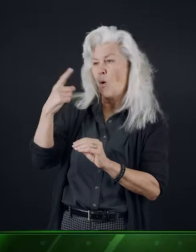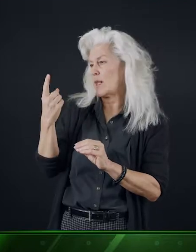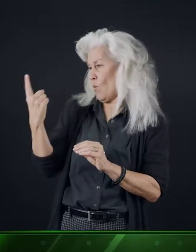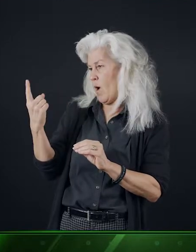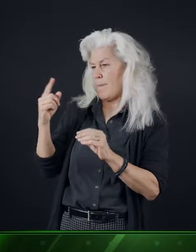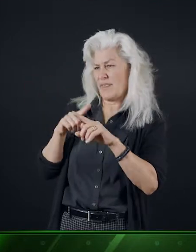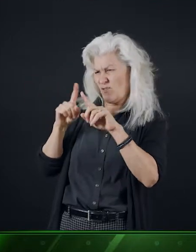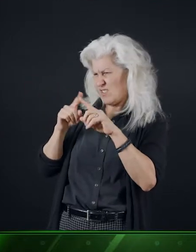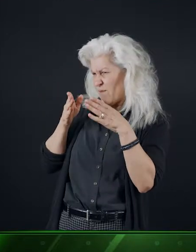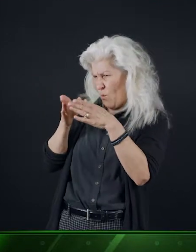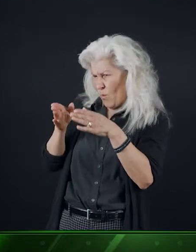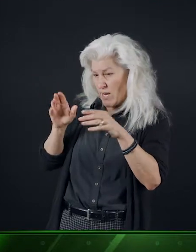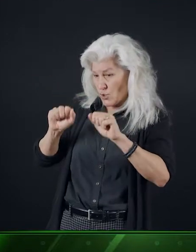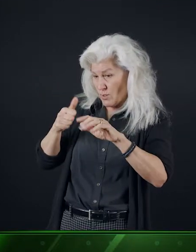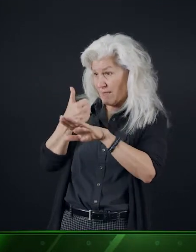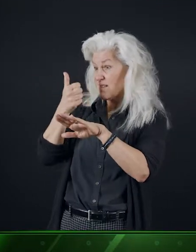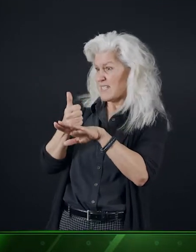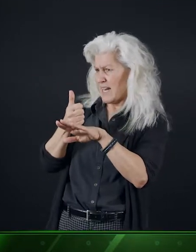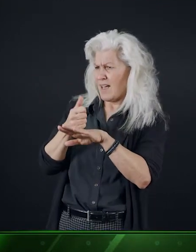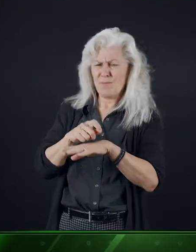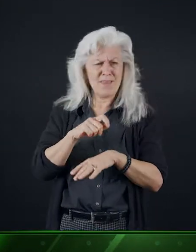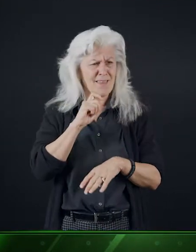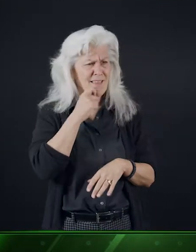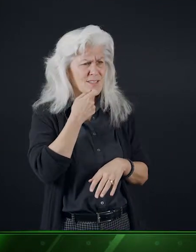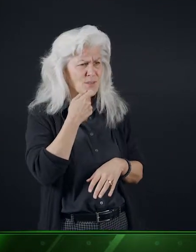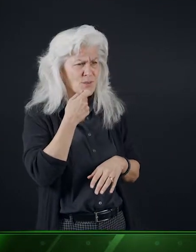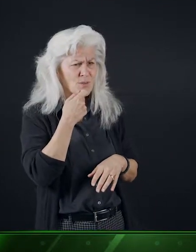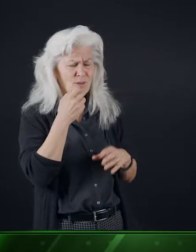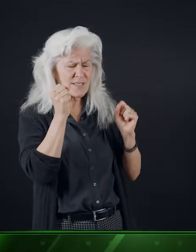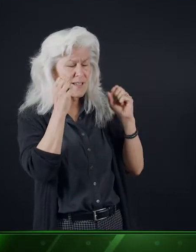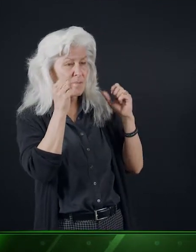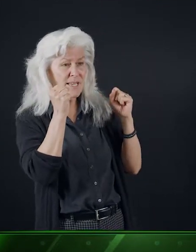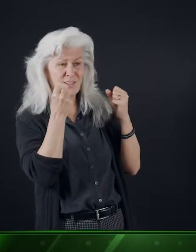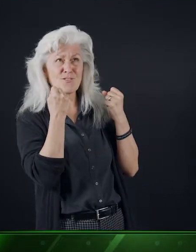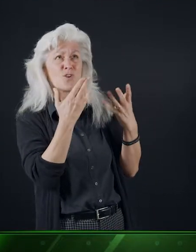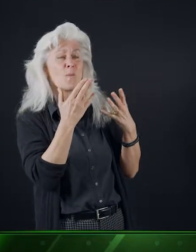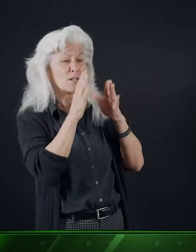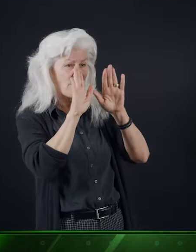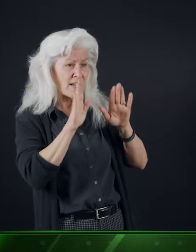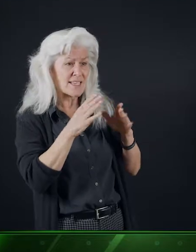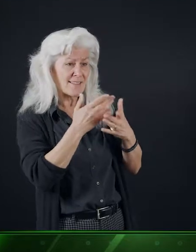That's so cool, and that's really a lot of great stuff. And it's really nice to see how y'all have been thinking